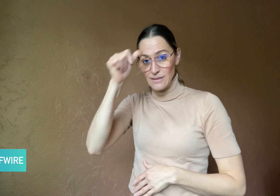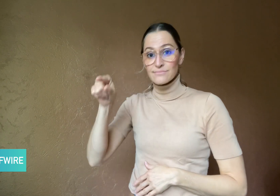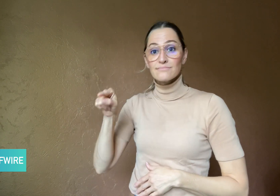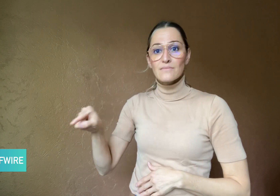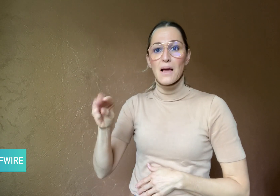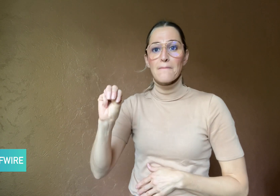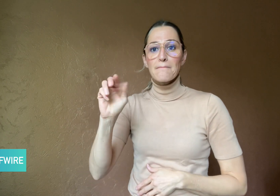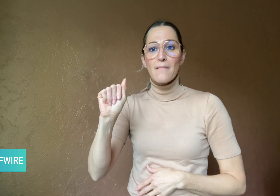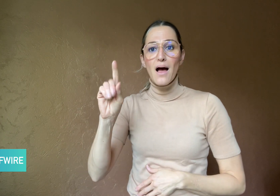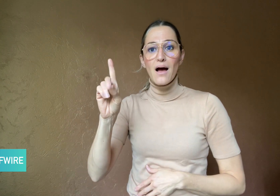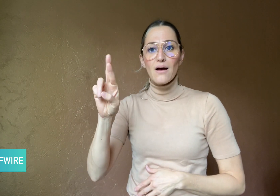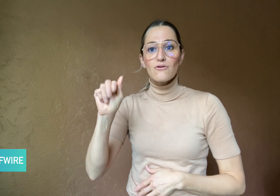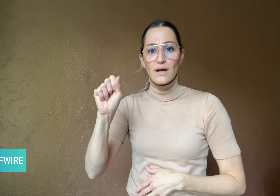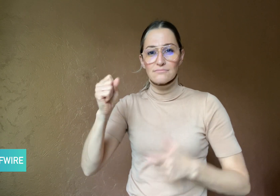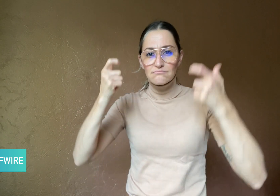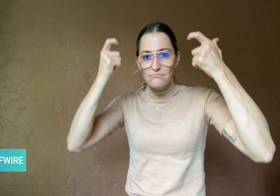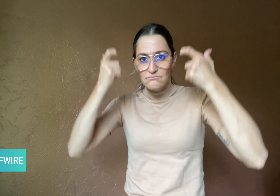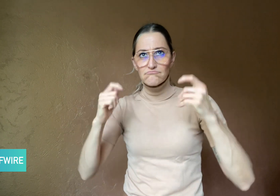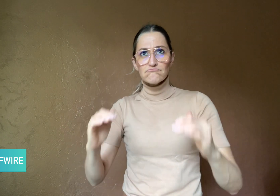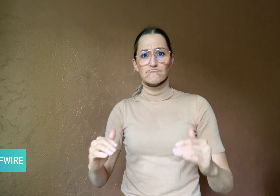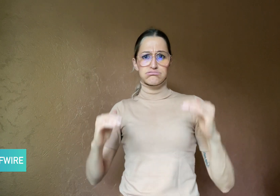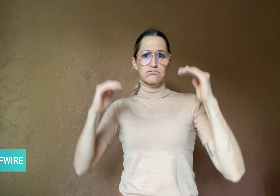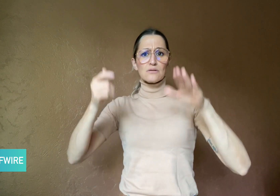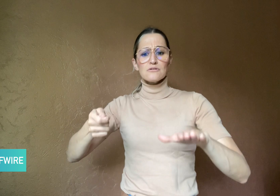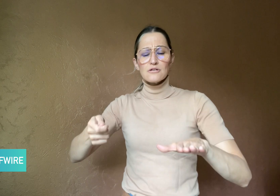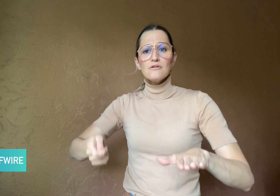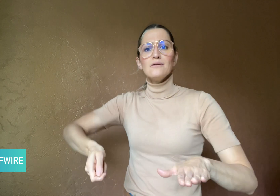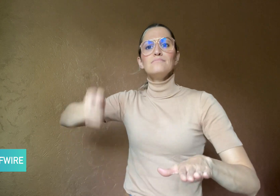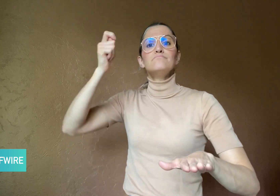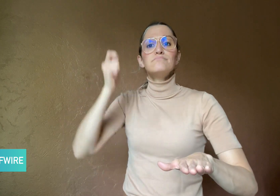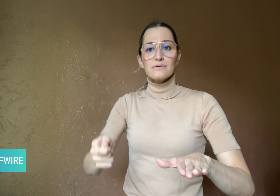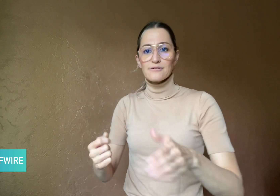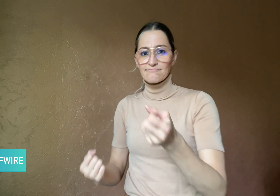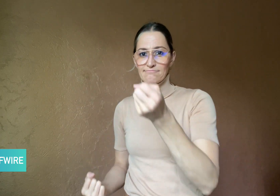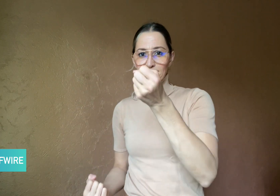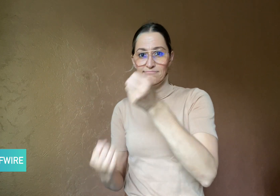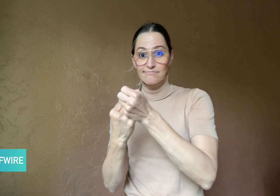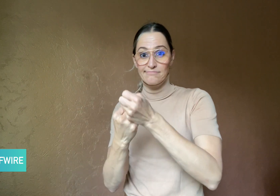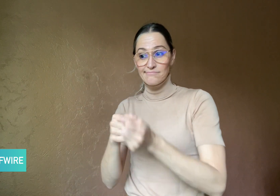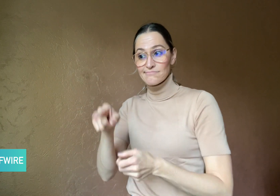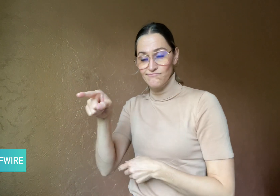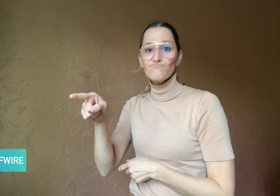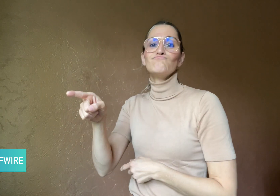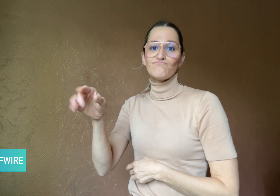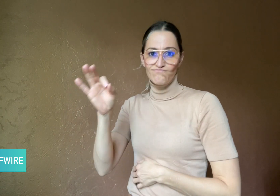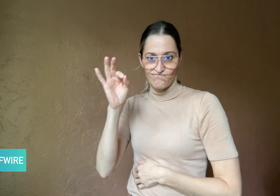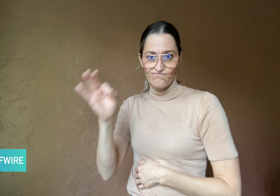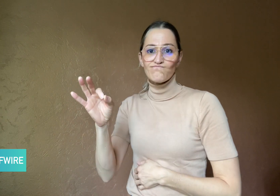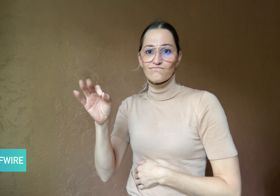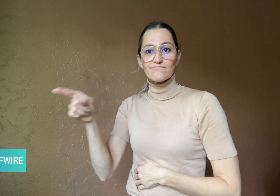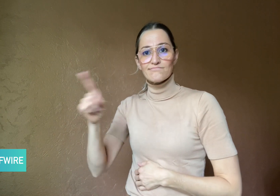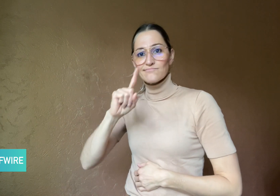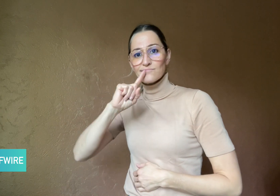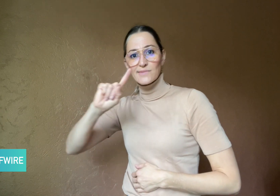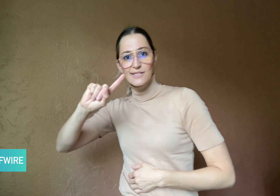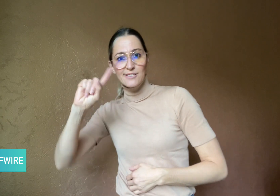The Madras High Court ruled in her favor and